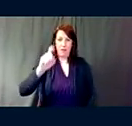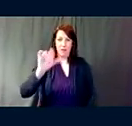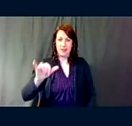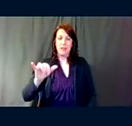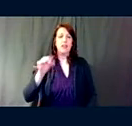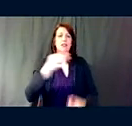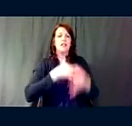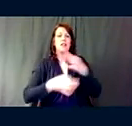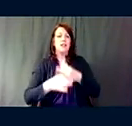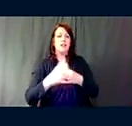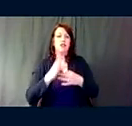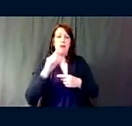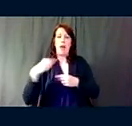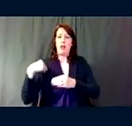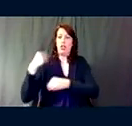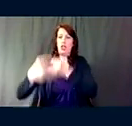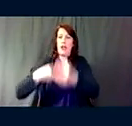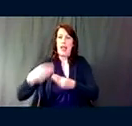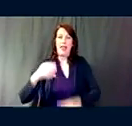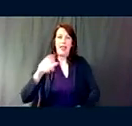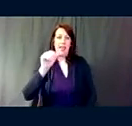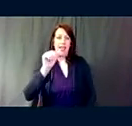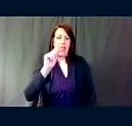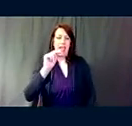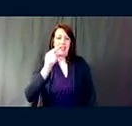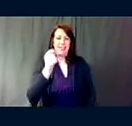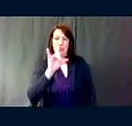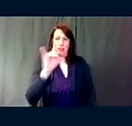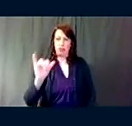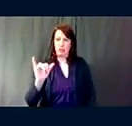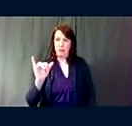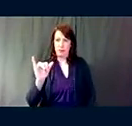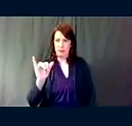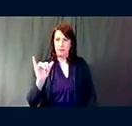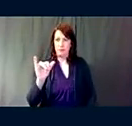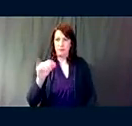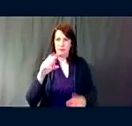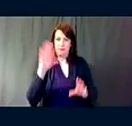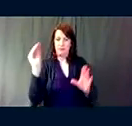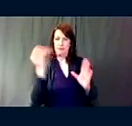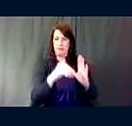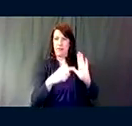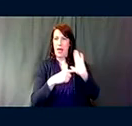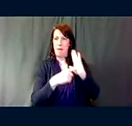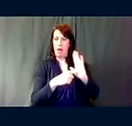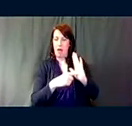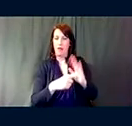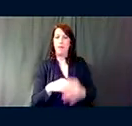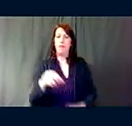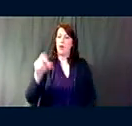PROXY, AND ACTUALLY TALKING ABOUT GENETIC ANCESTRY AS A VARIABLE IN THE MODEL.